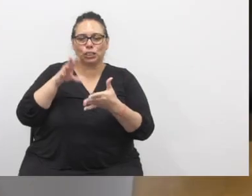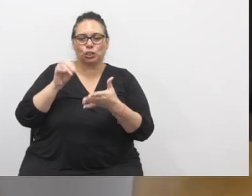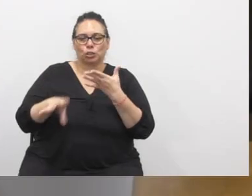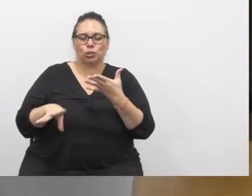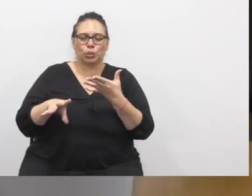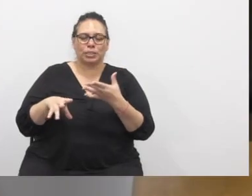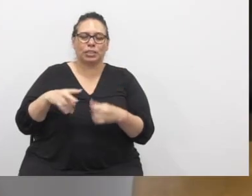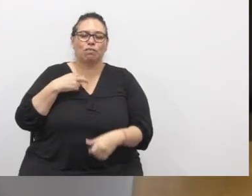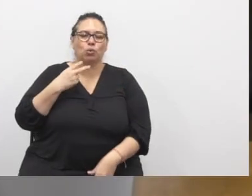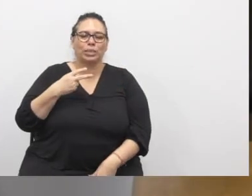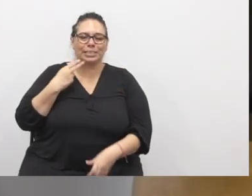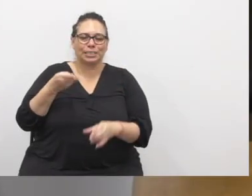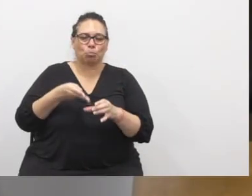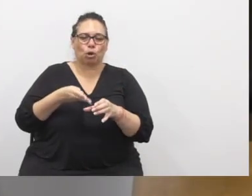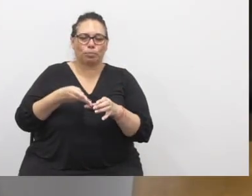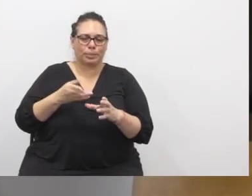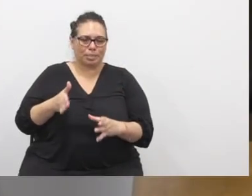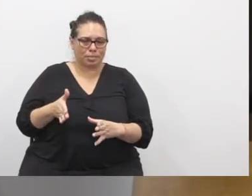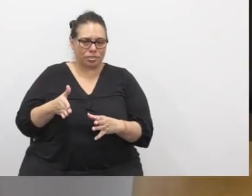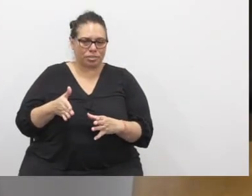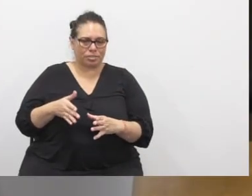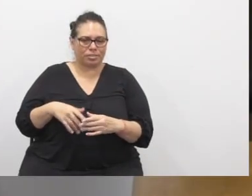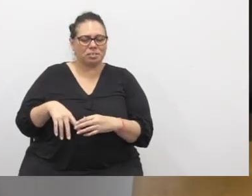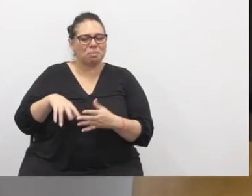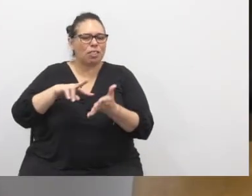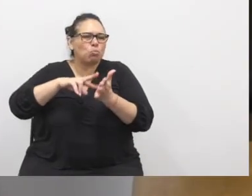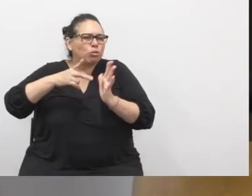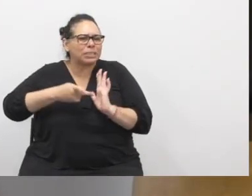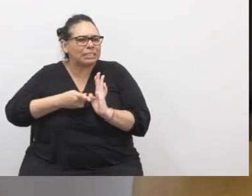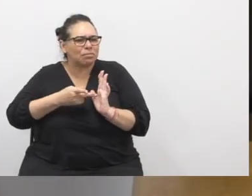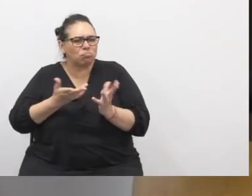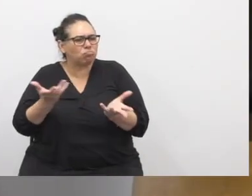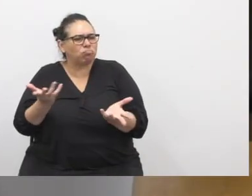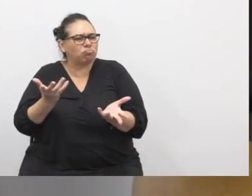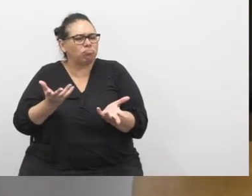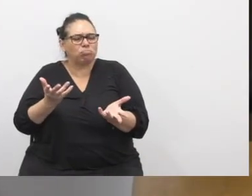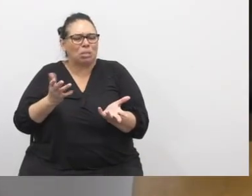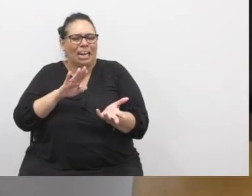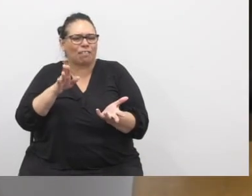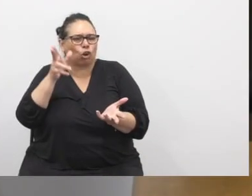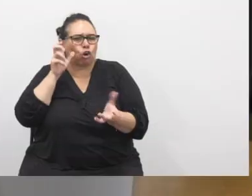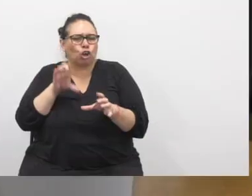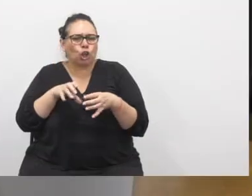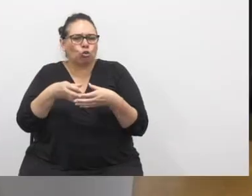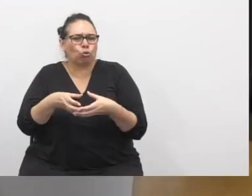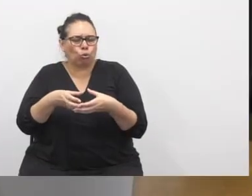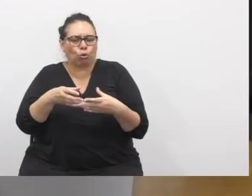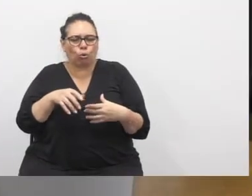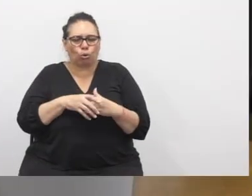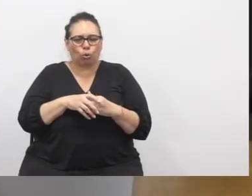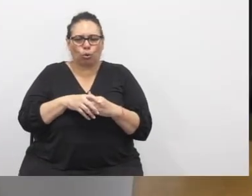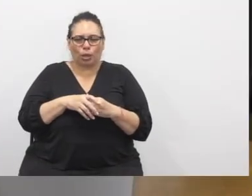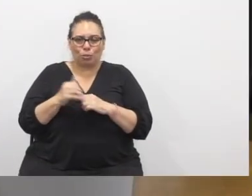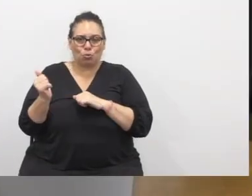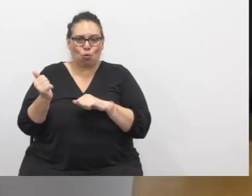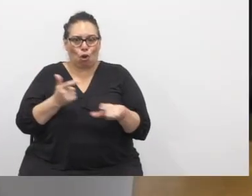and its purpose for someone who's never heard about it. And then because you all actually have had